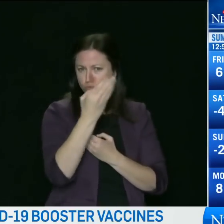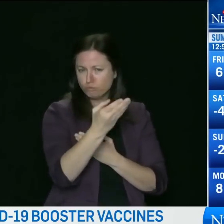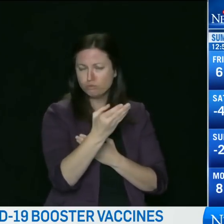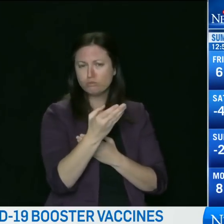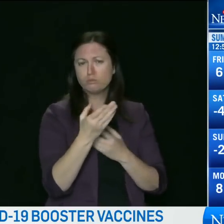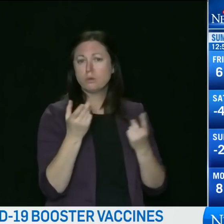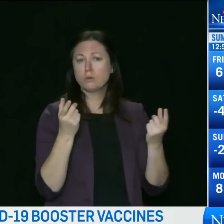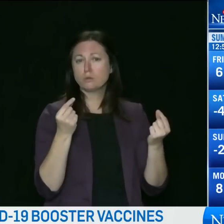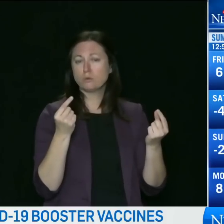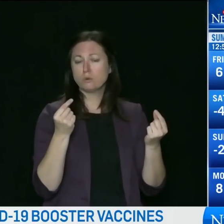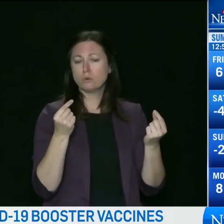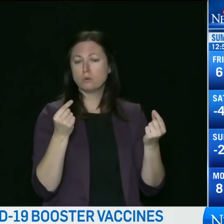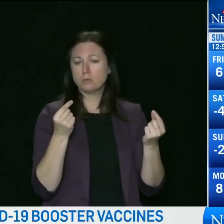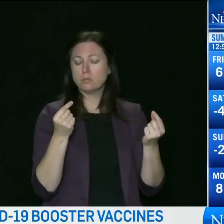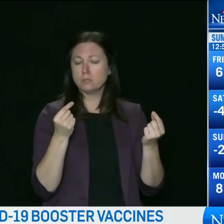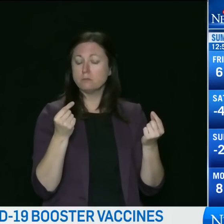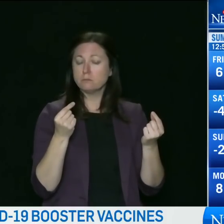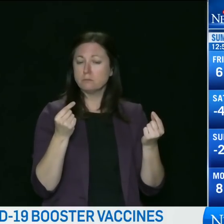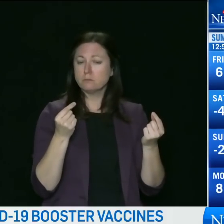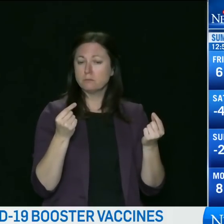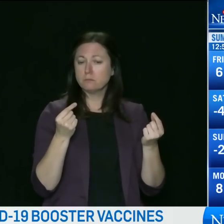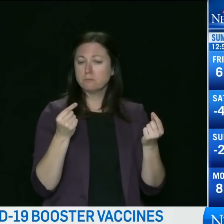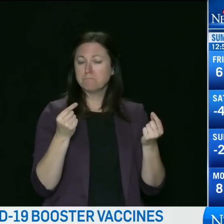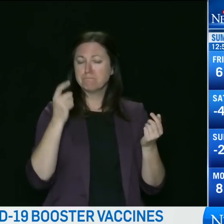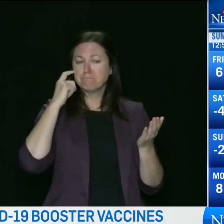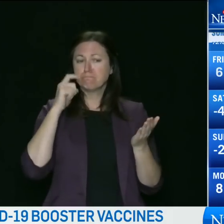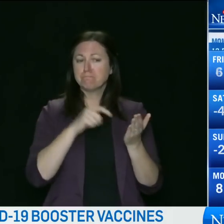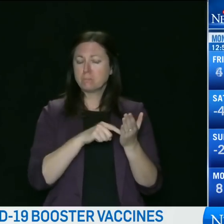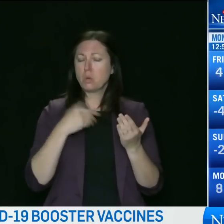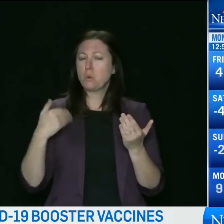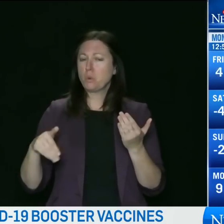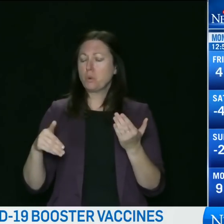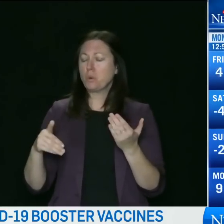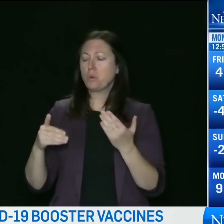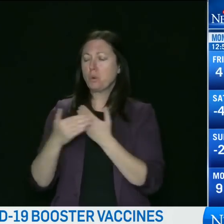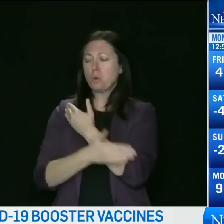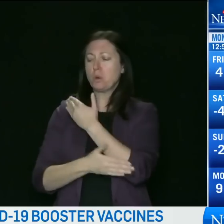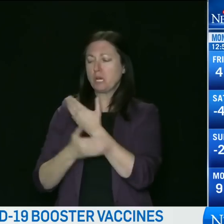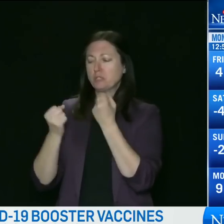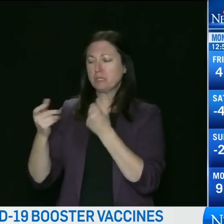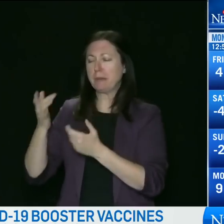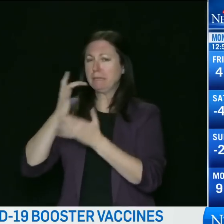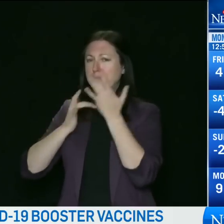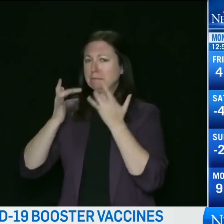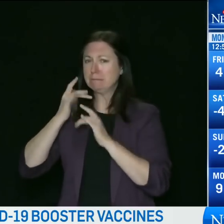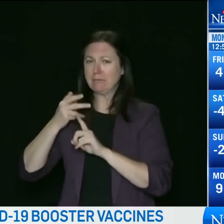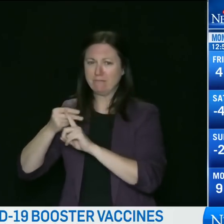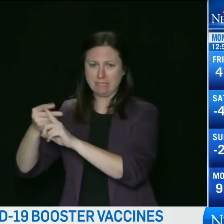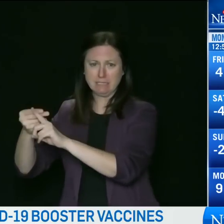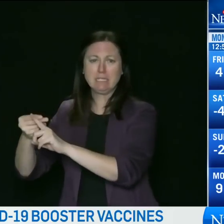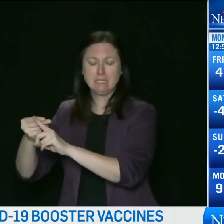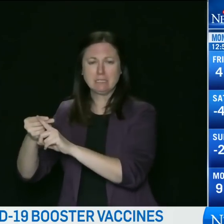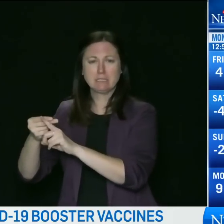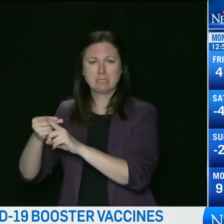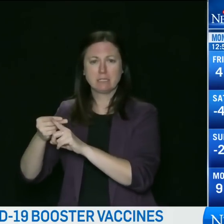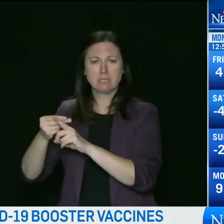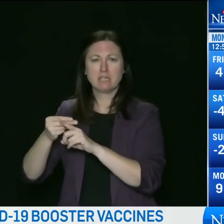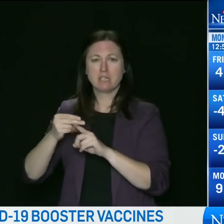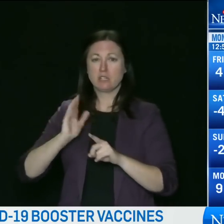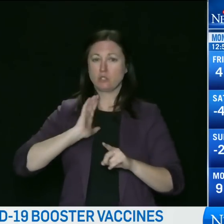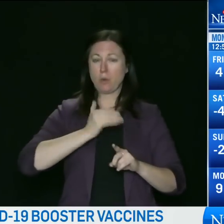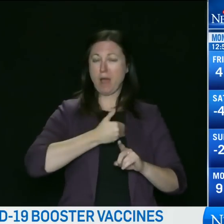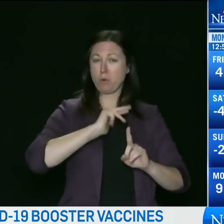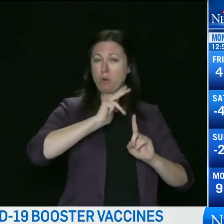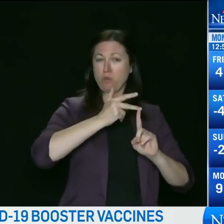BEING ON OCTOBER 29TH, THEY HAVE